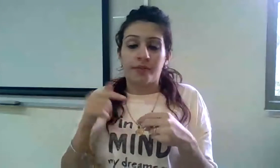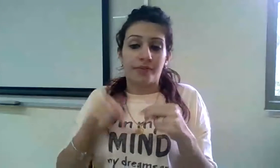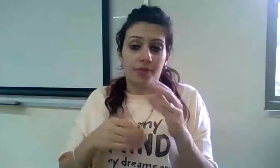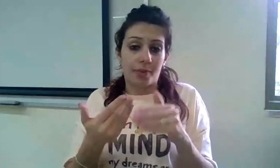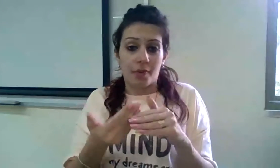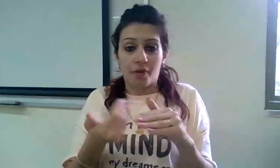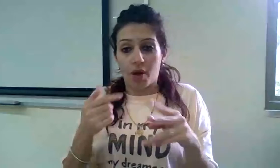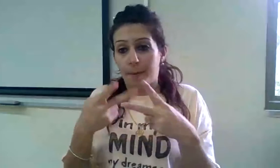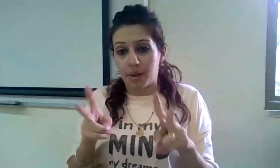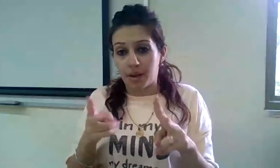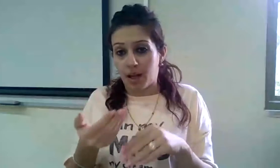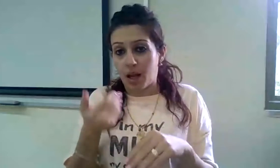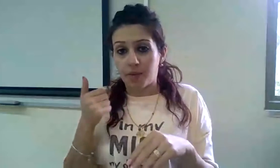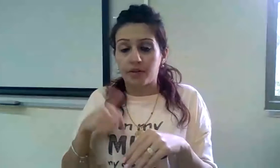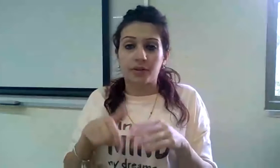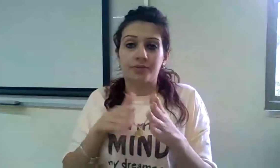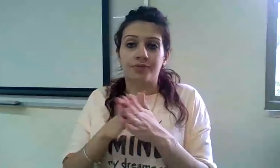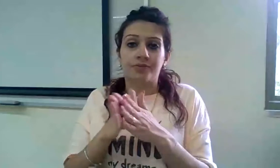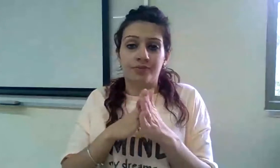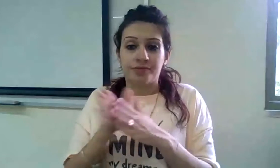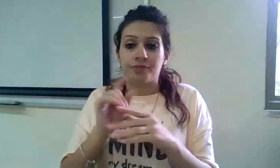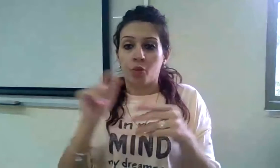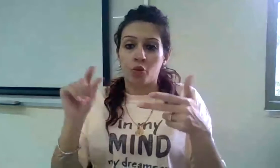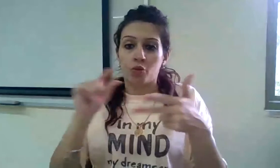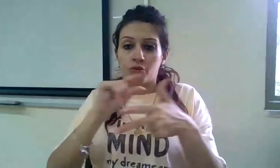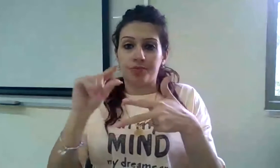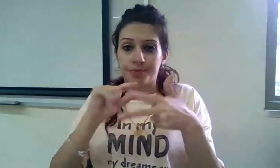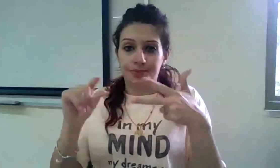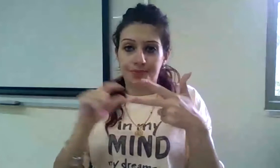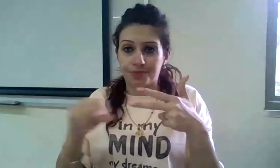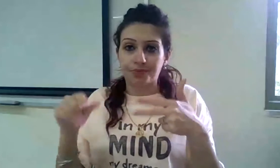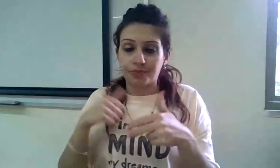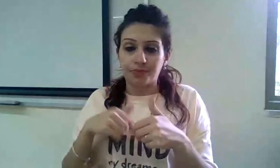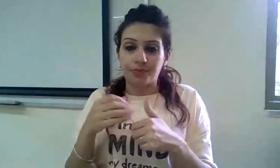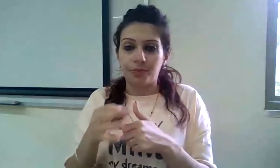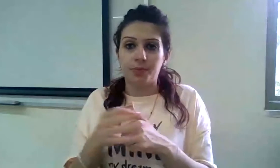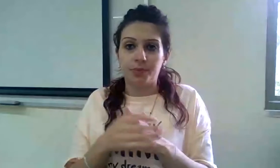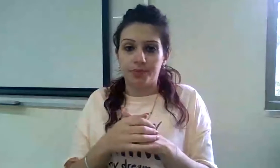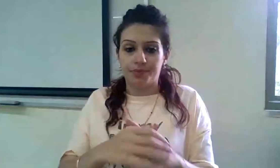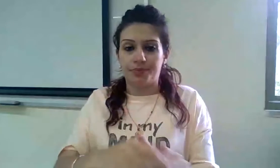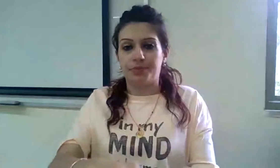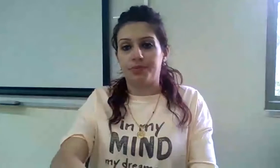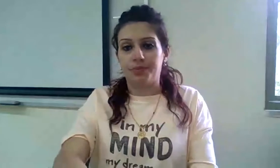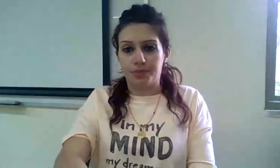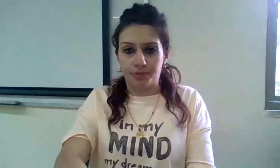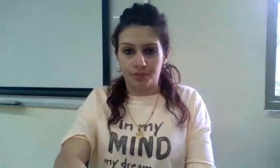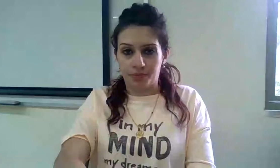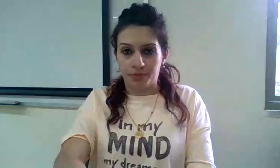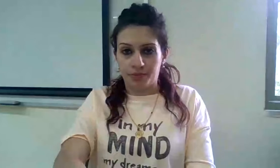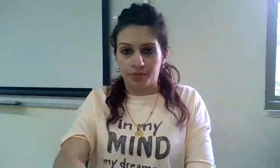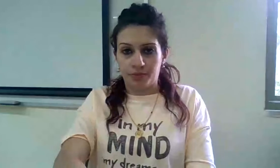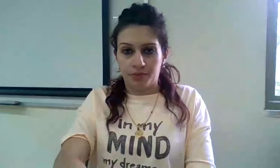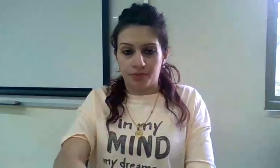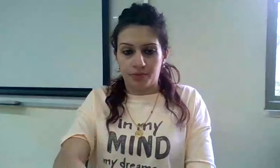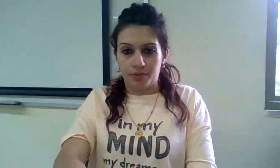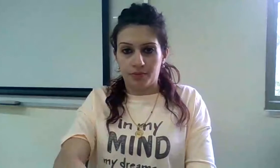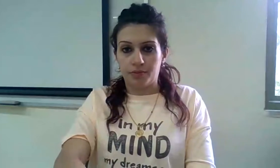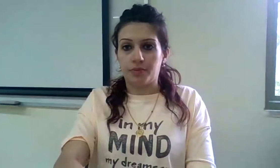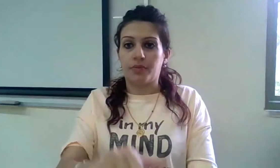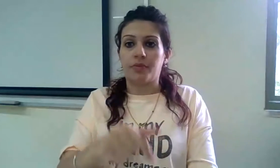exciting topic, I like to give you the webinar house rules and logistics. And before doing that,